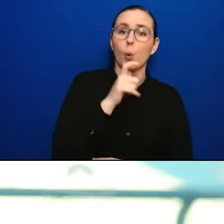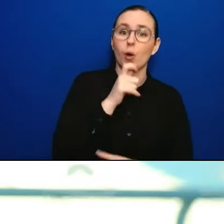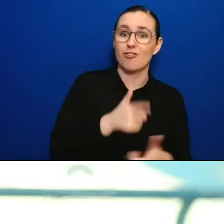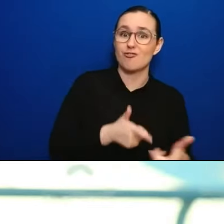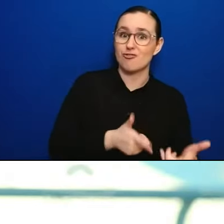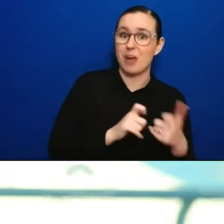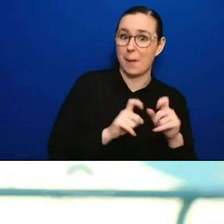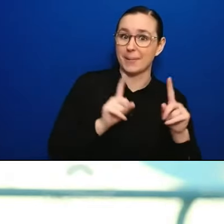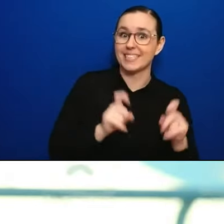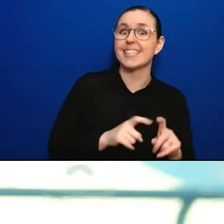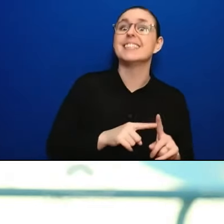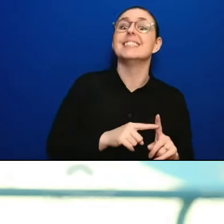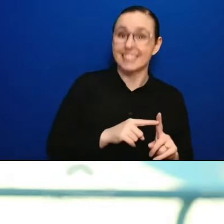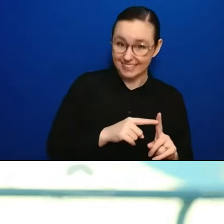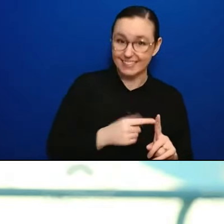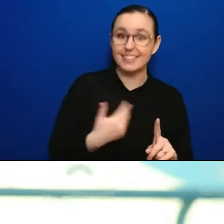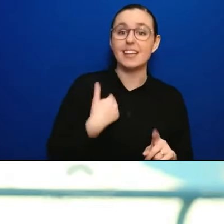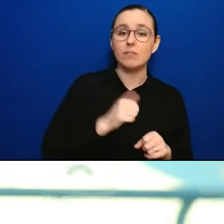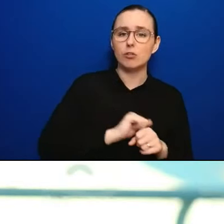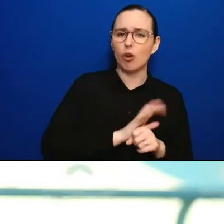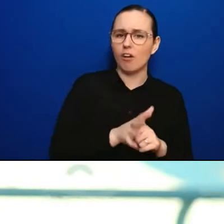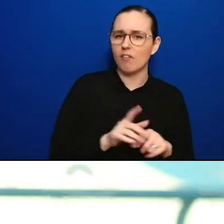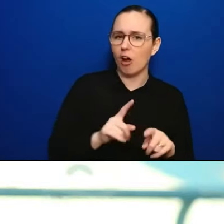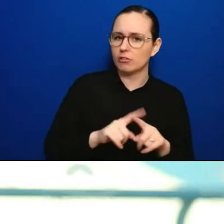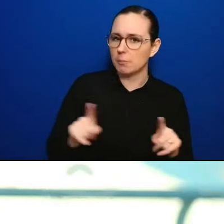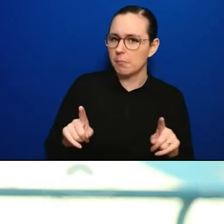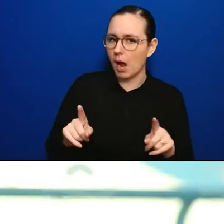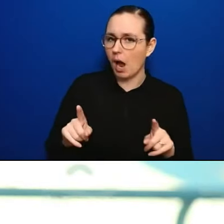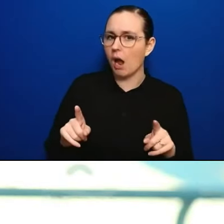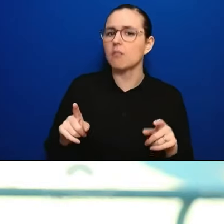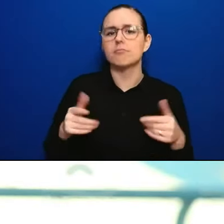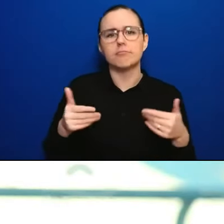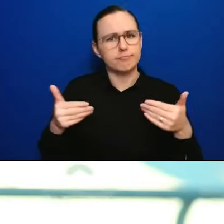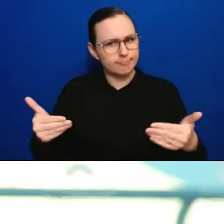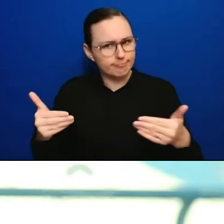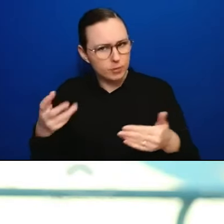documentation for those who